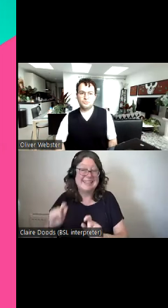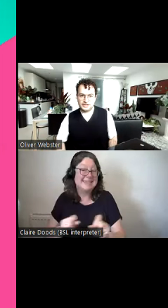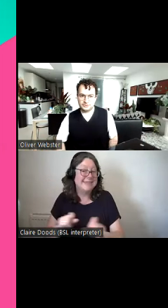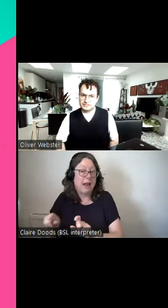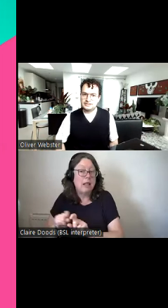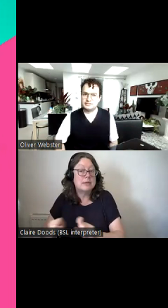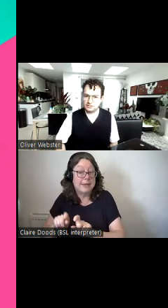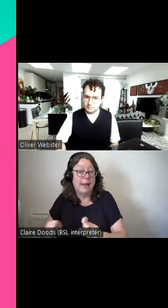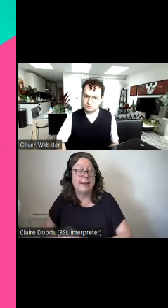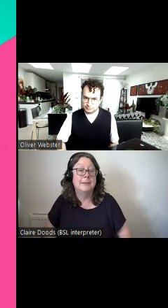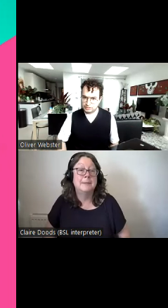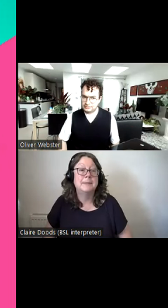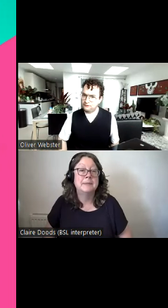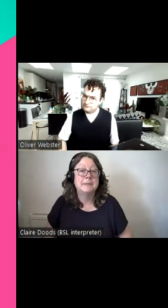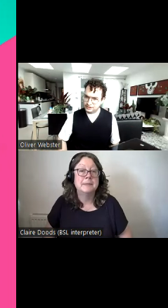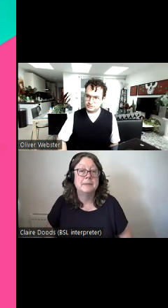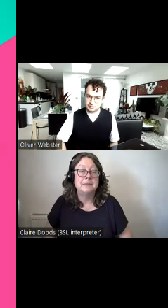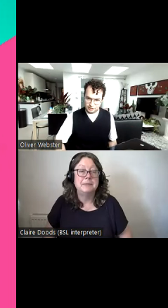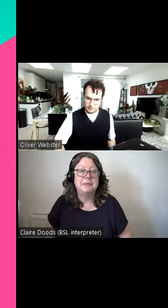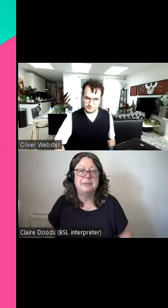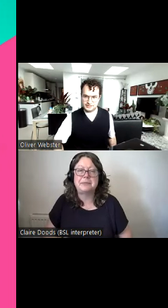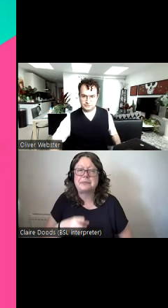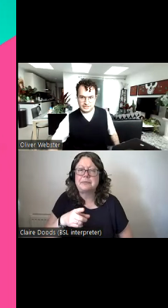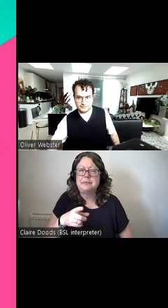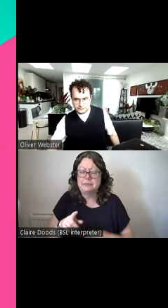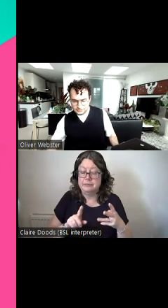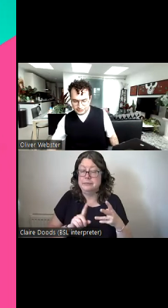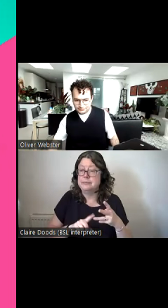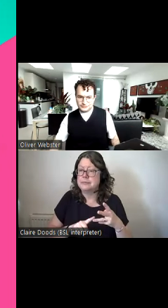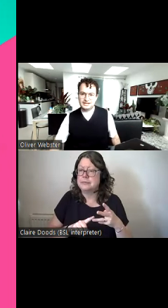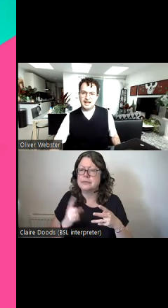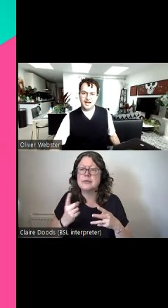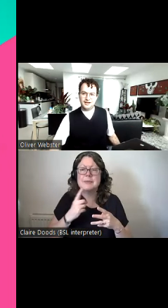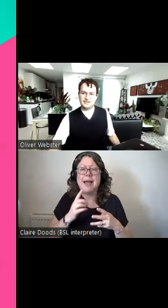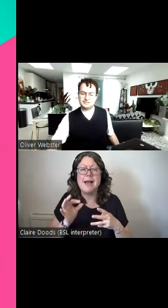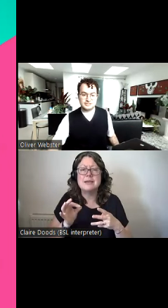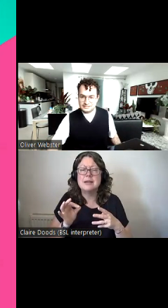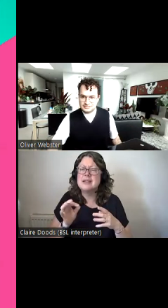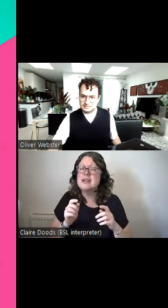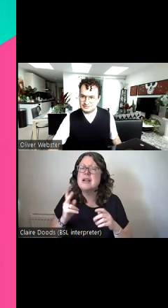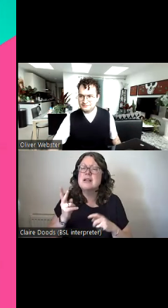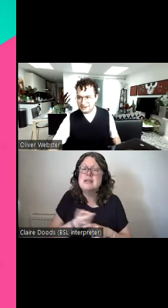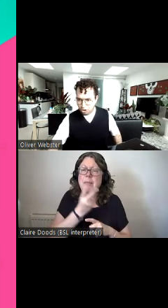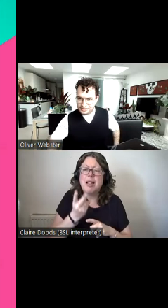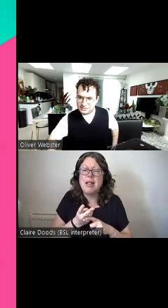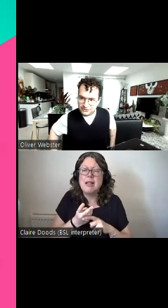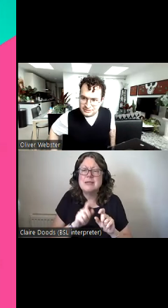Why do I see double subtitling on videos sometimes? It's really confusing. This is a fairly common experience,